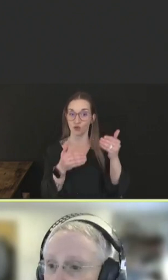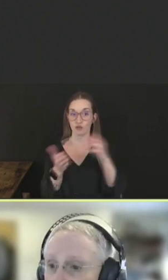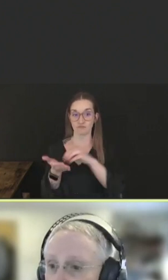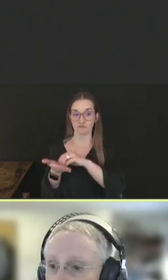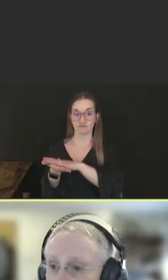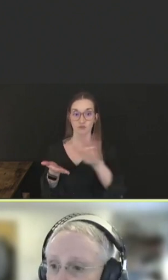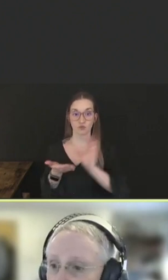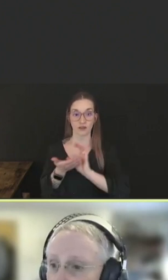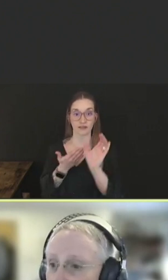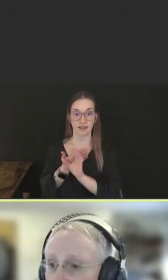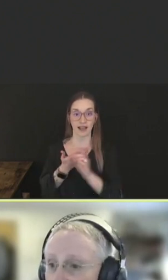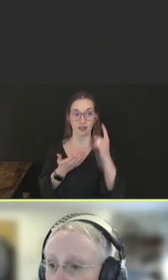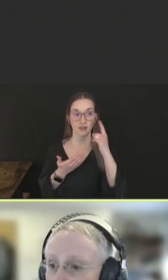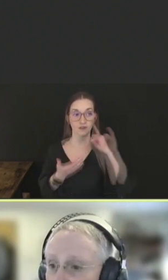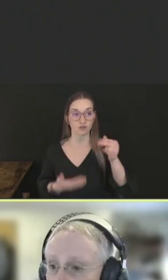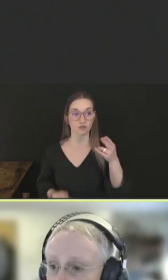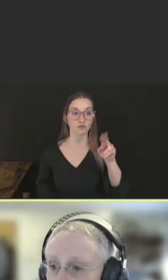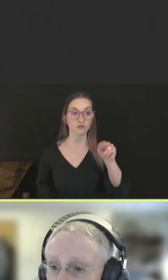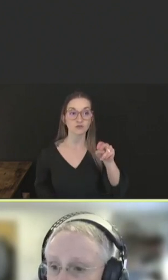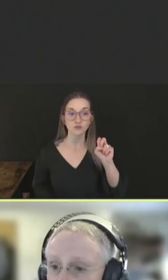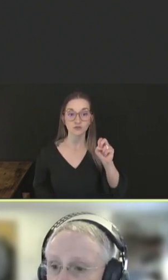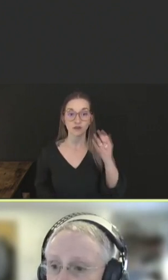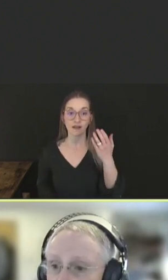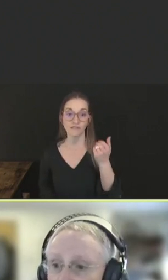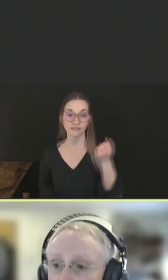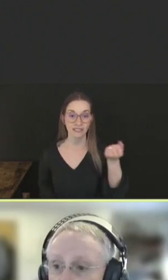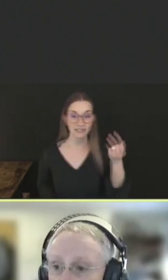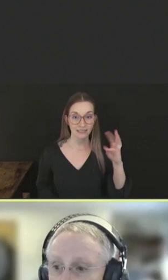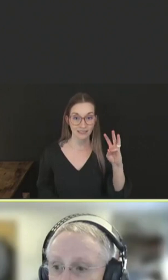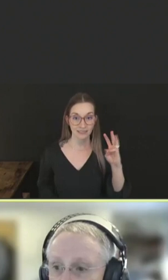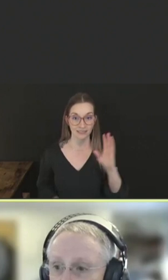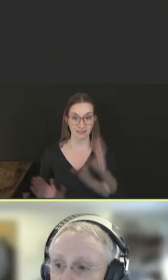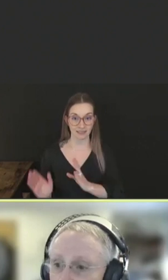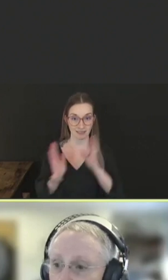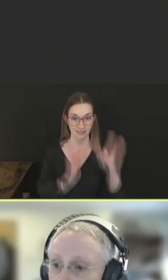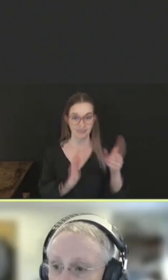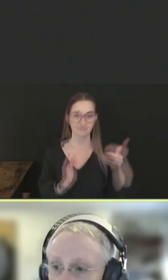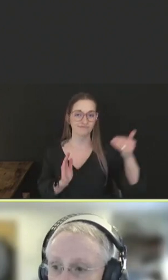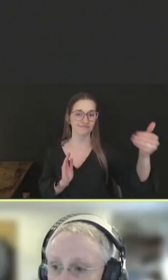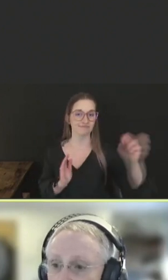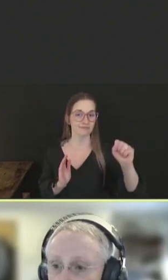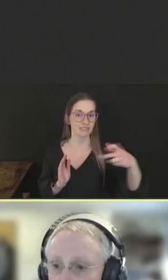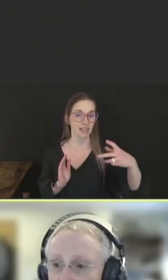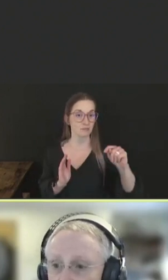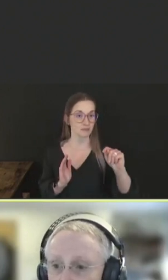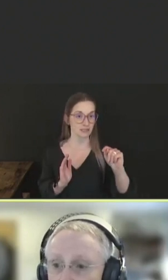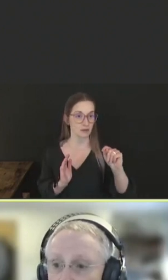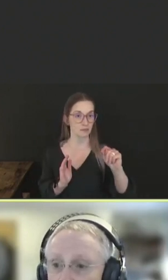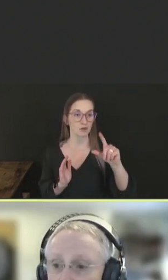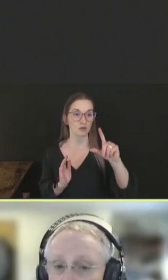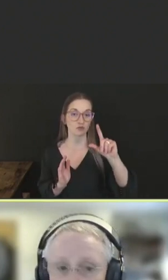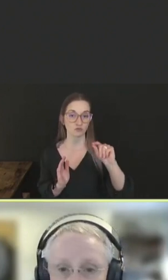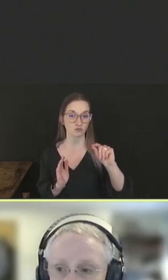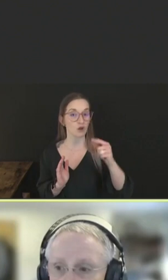Our next meeting will be June 15th-16th, followed by September 21-22. And please